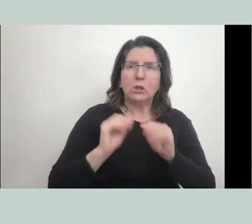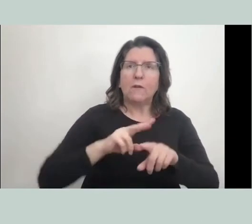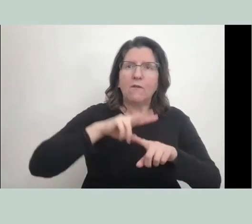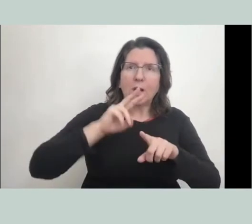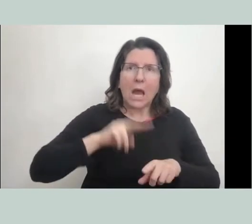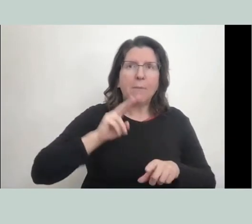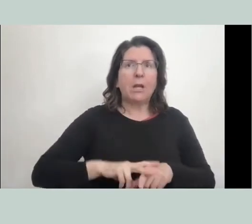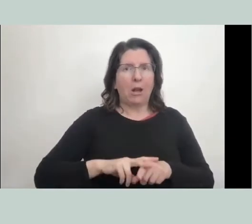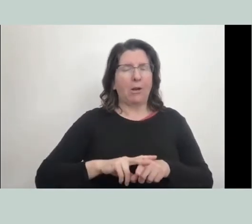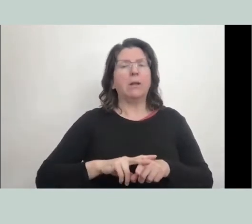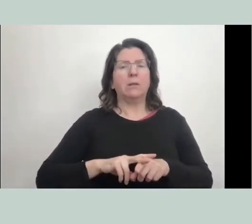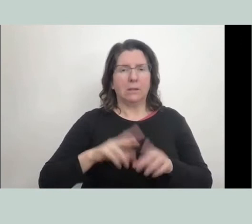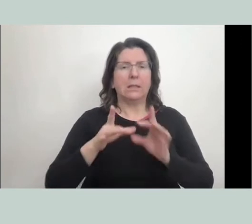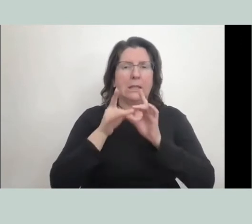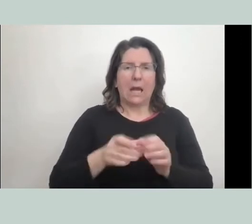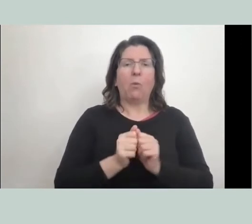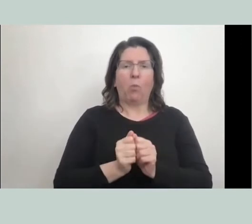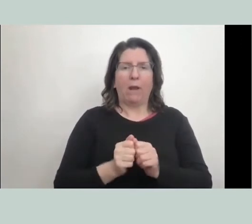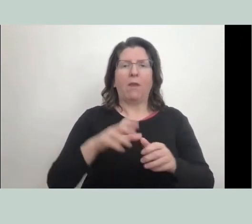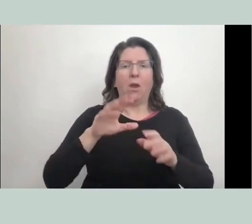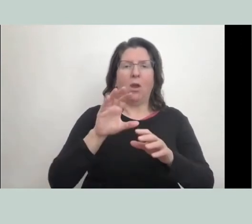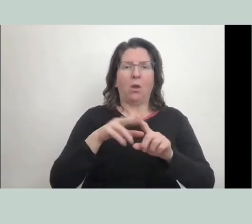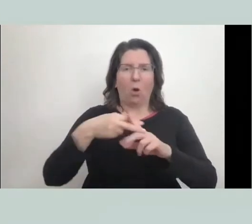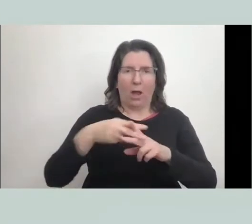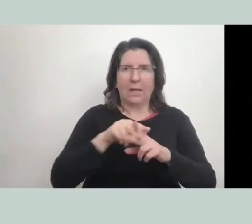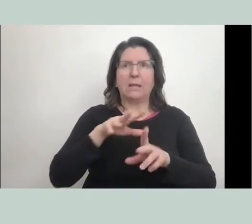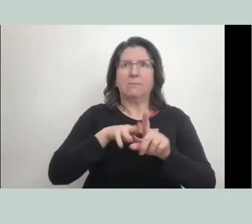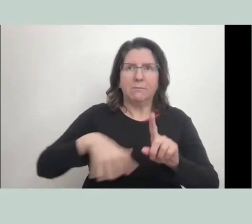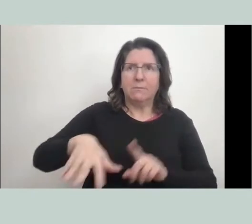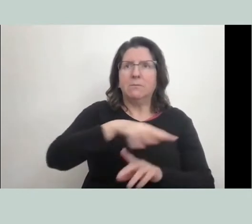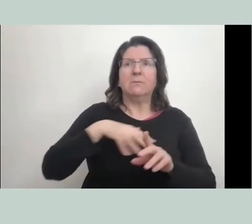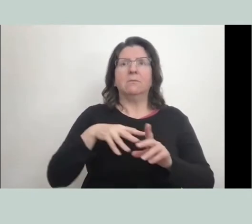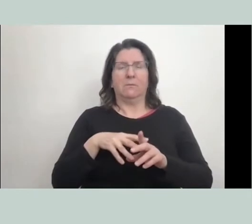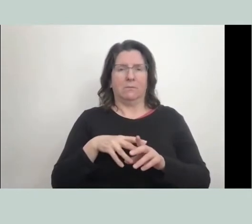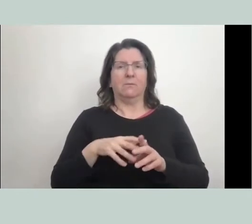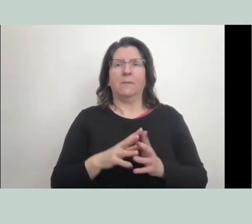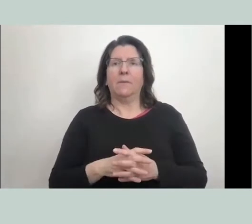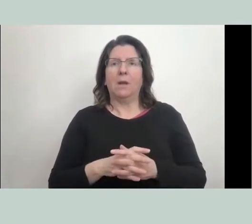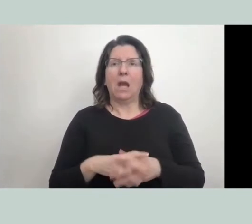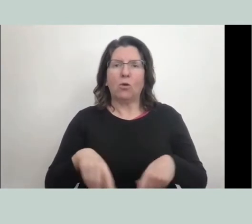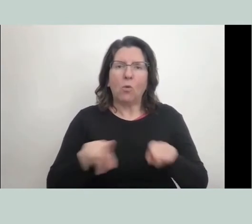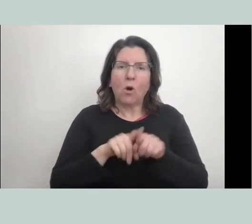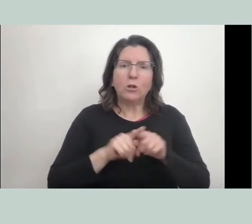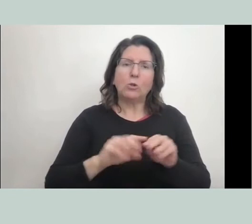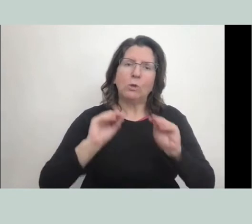You teach vocabulary which is accessible yet content-rich.